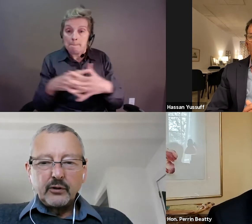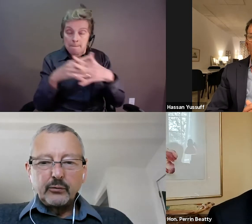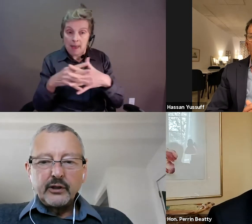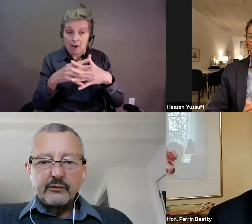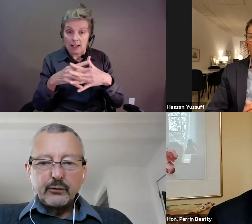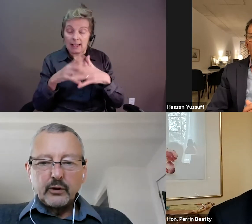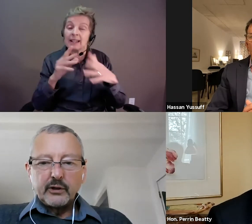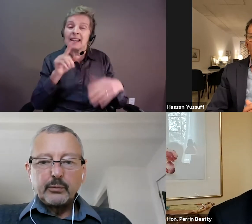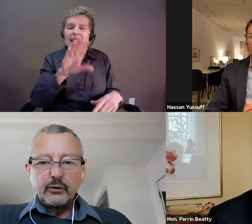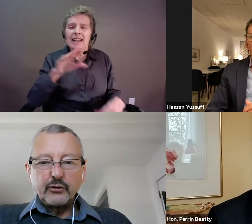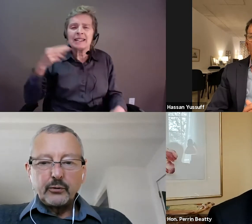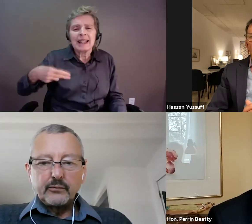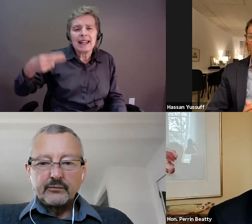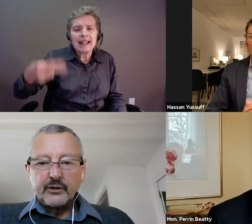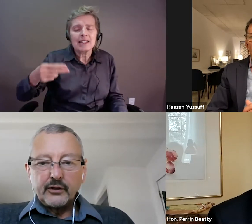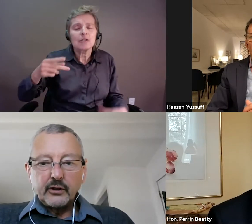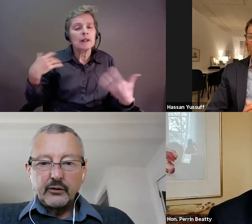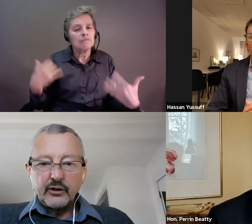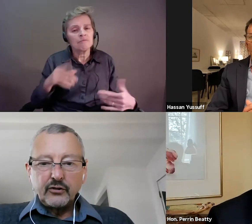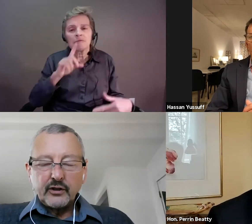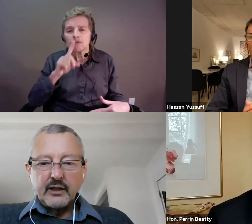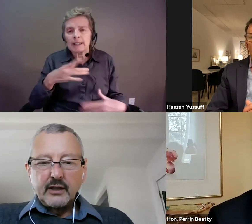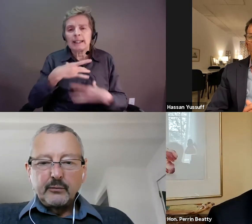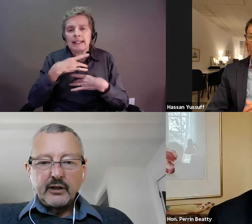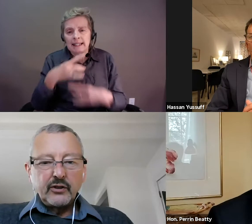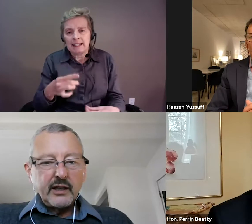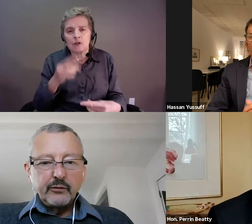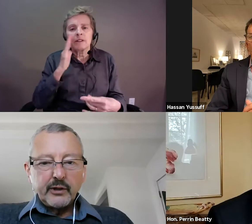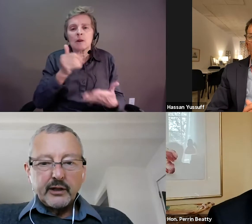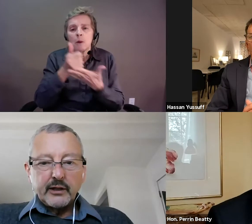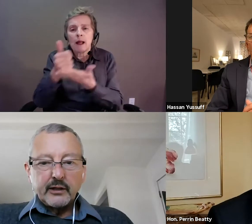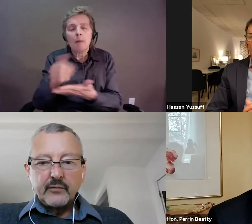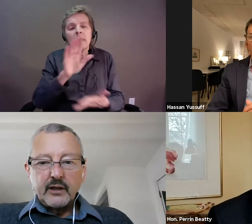will really inform our approach to the conversation, because he came from Guyana,